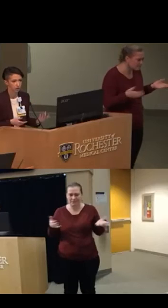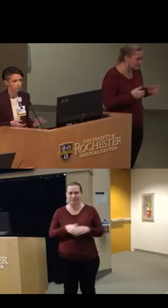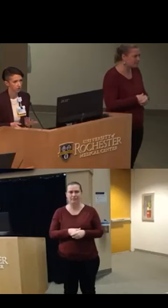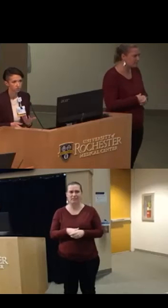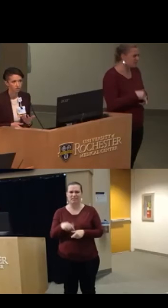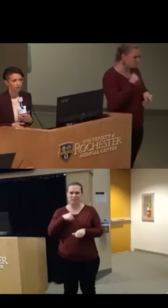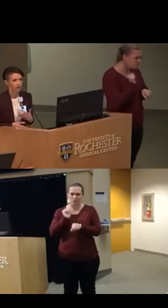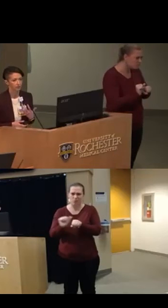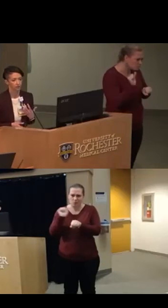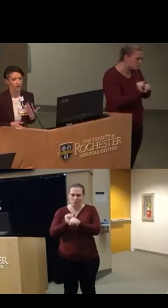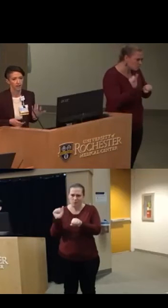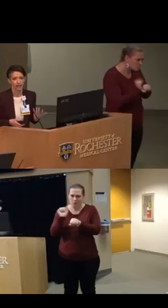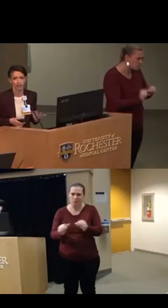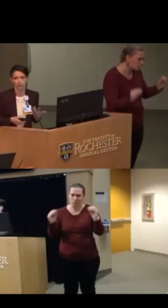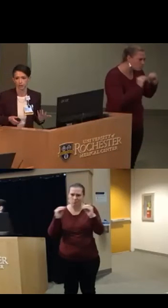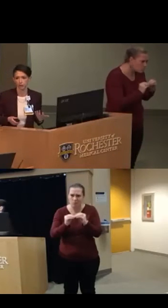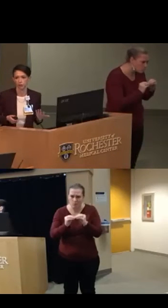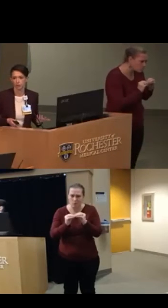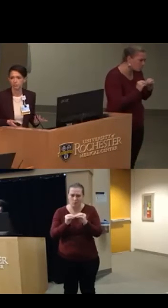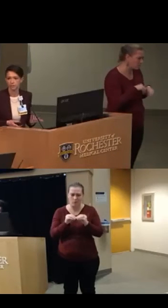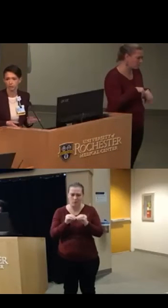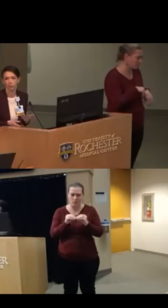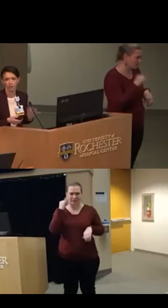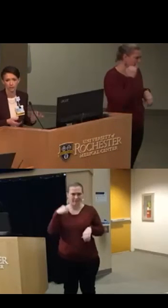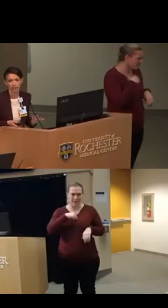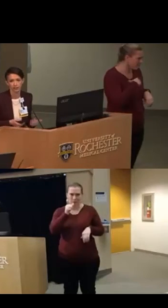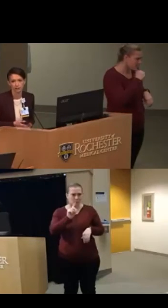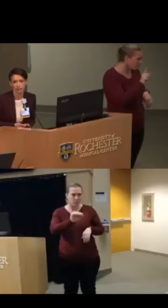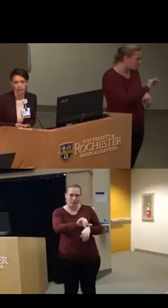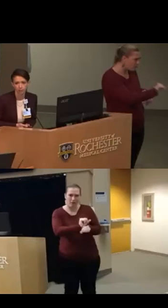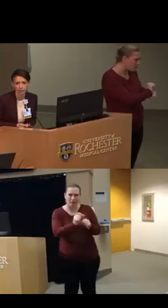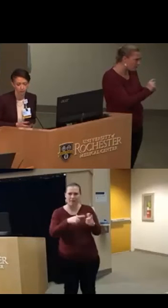and more and also saying if I don't do this who will there's no one else that can can help me or